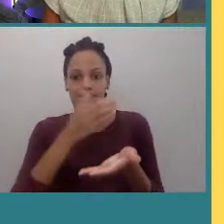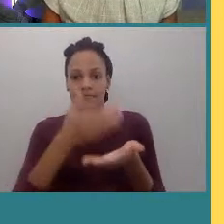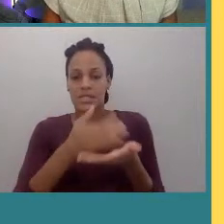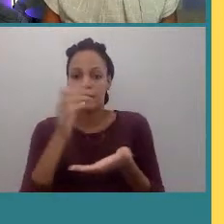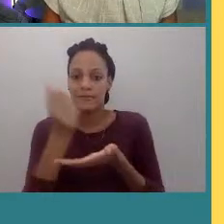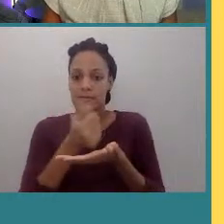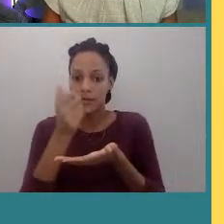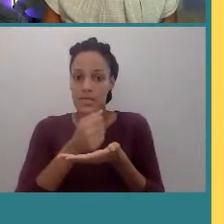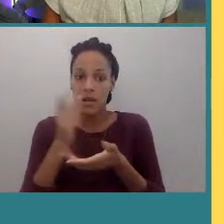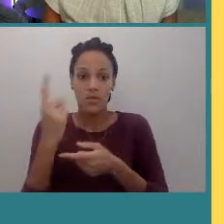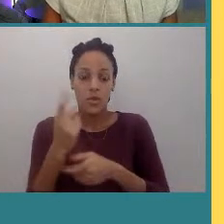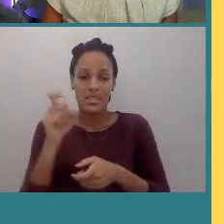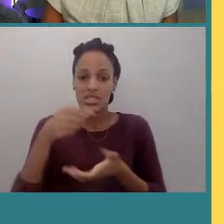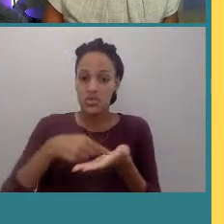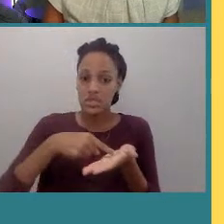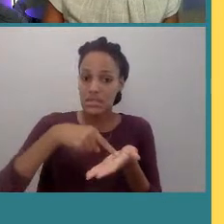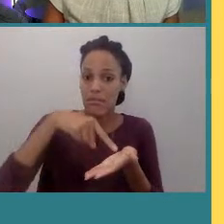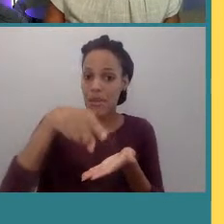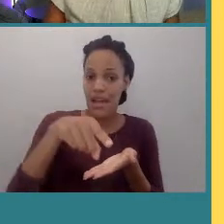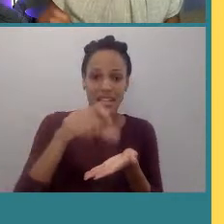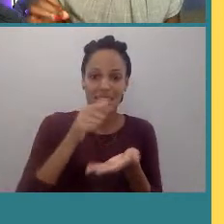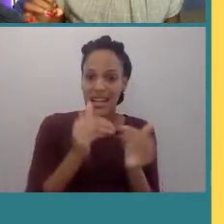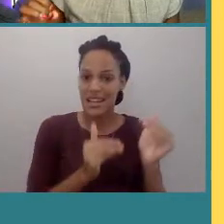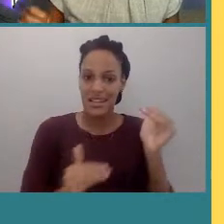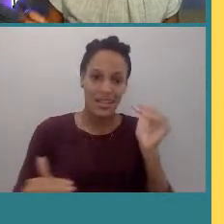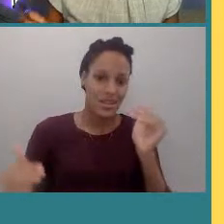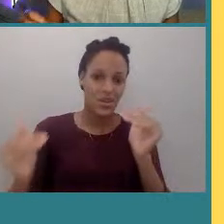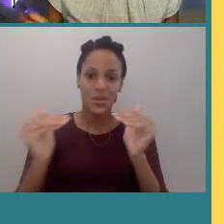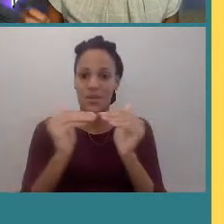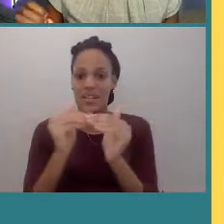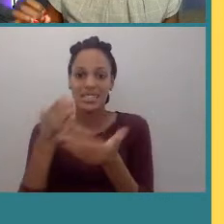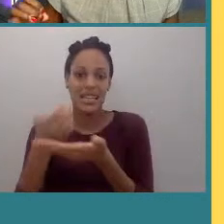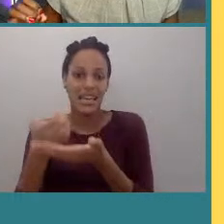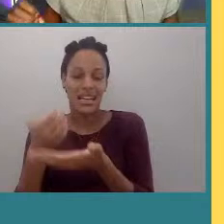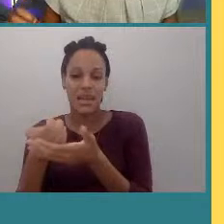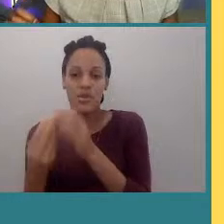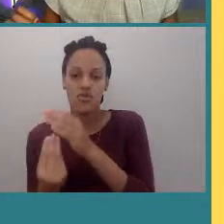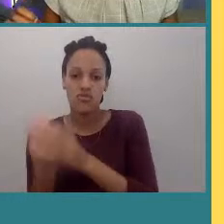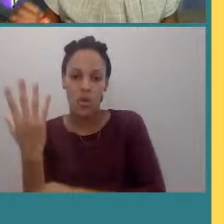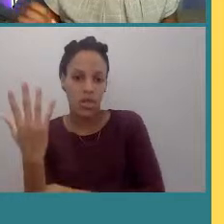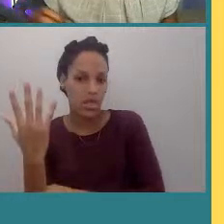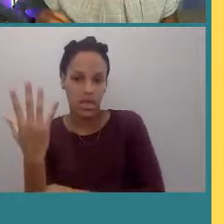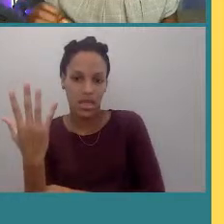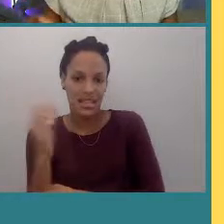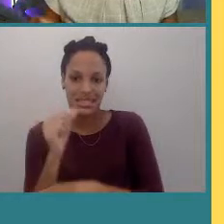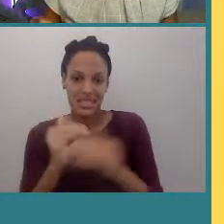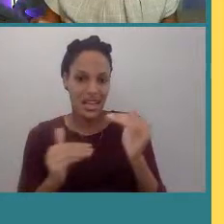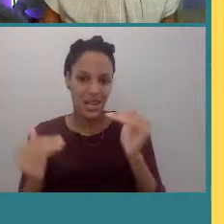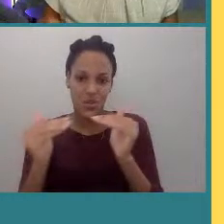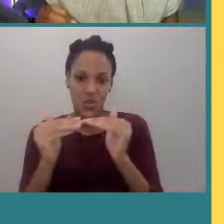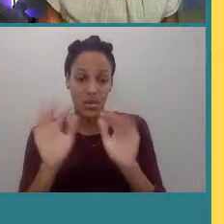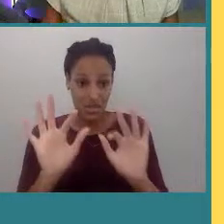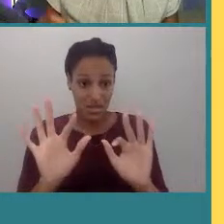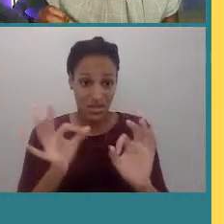to spend , doesn't equate to economic growth. -- This is really important-- Blacks have